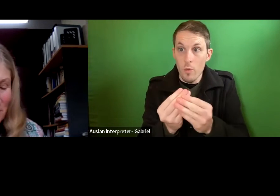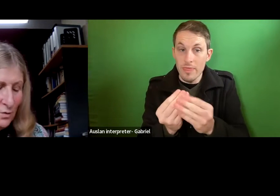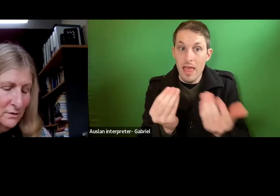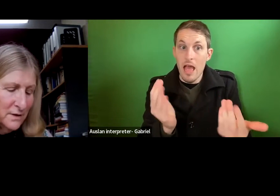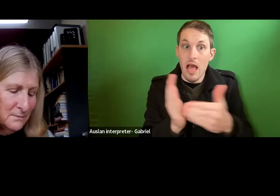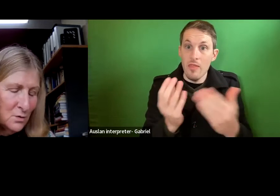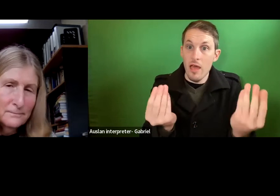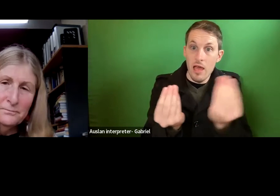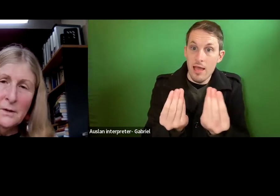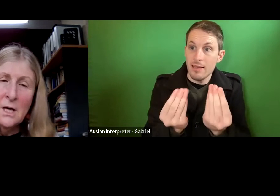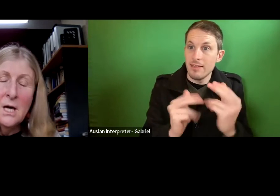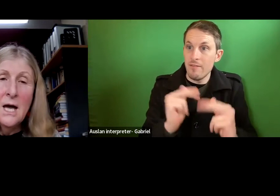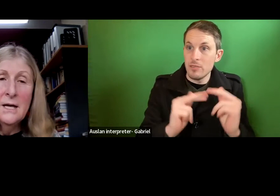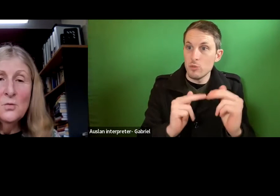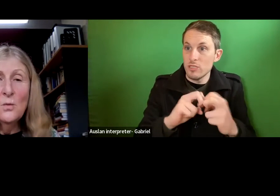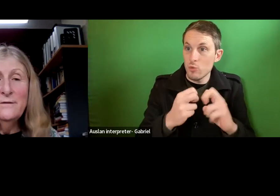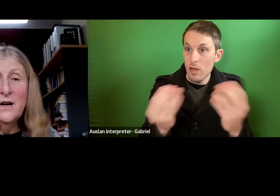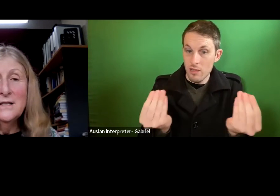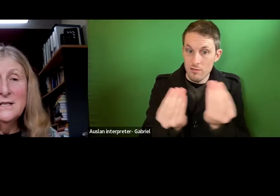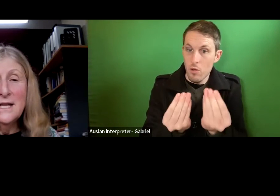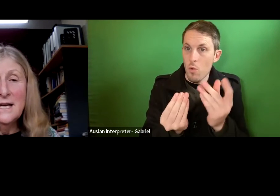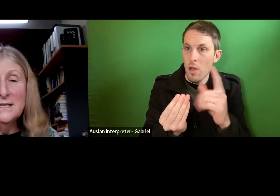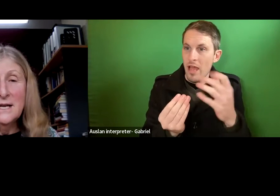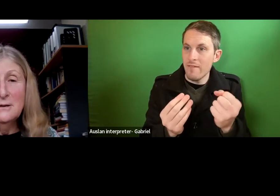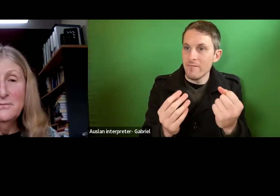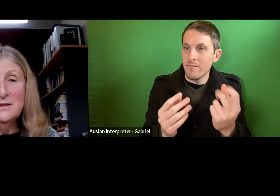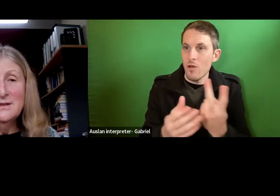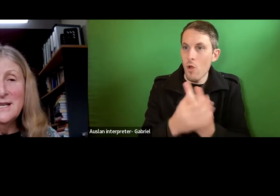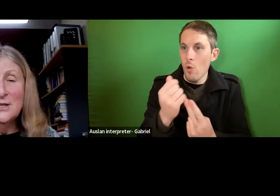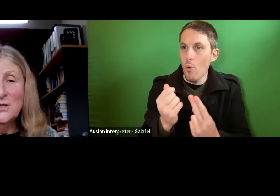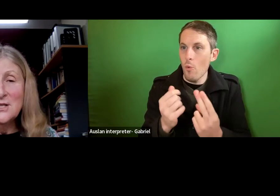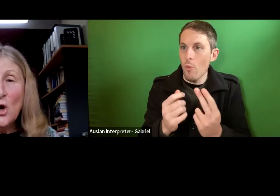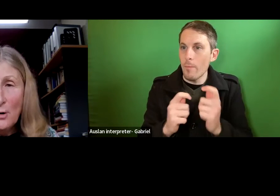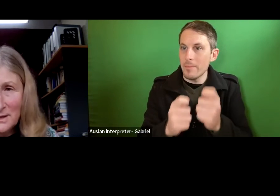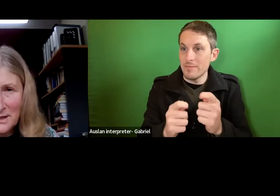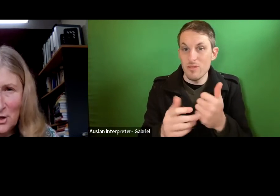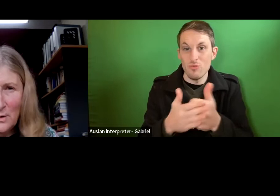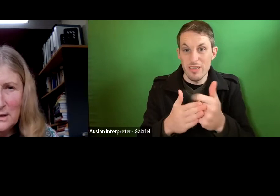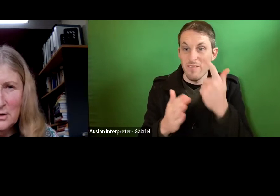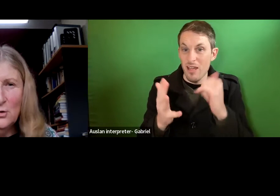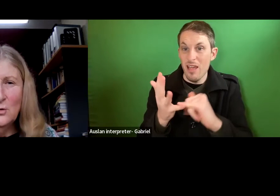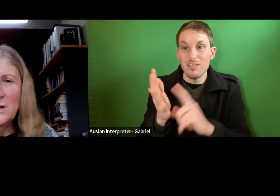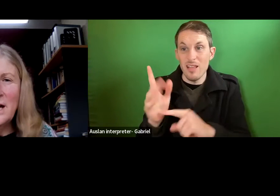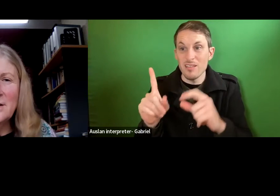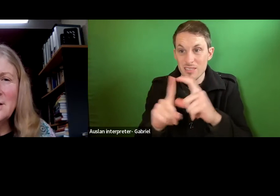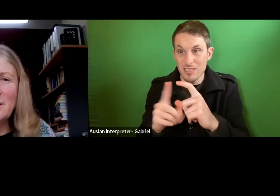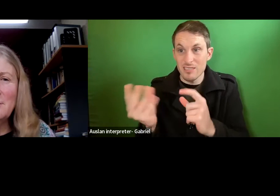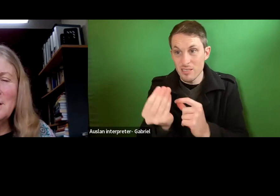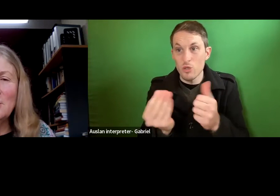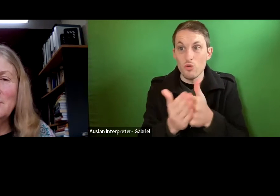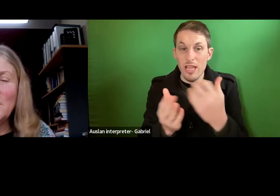disorder of some sort? And what we find is that SLDs commonly co-occur with other developmental